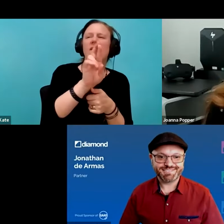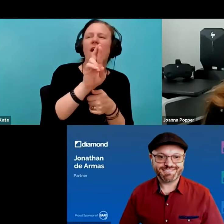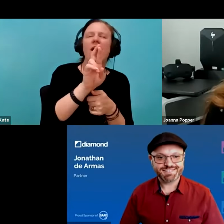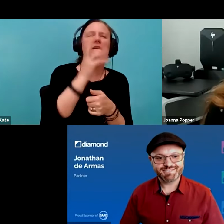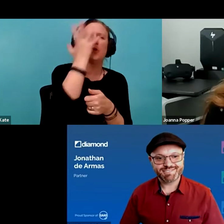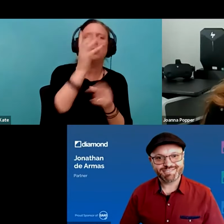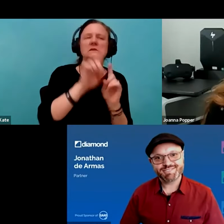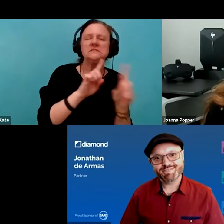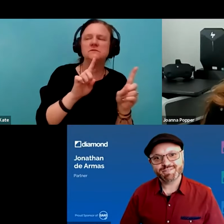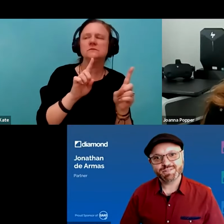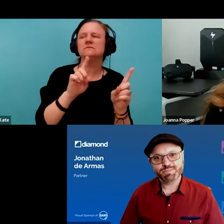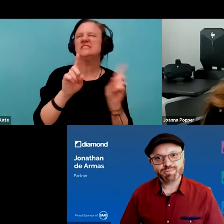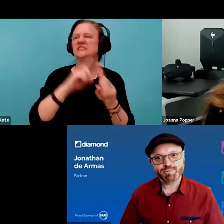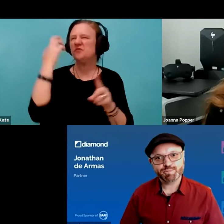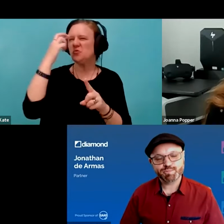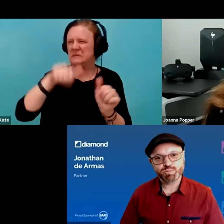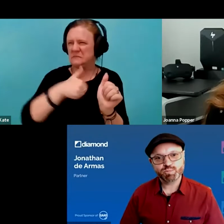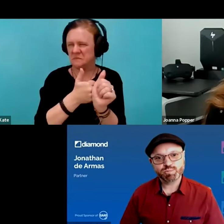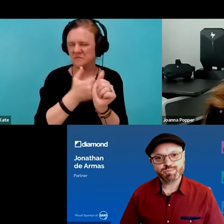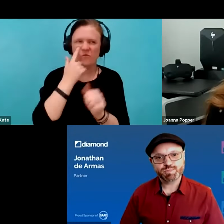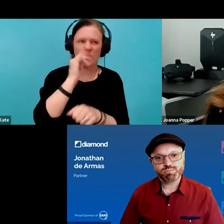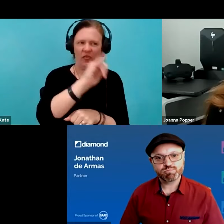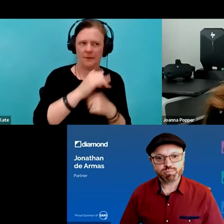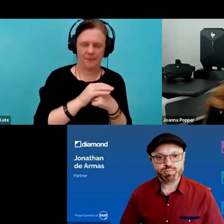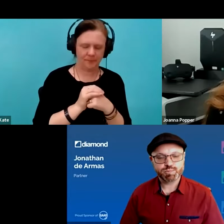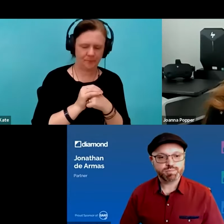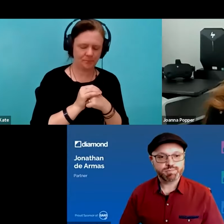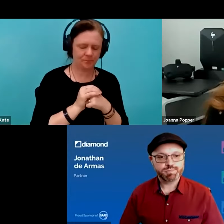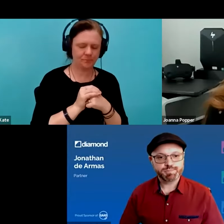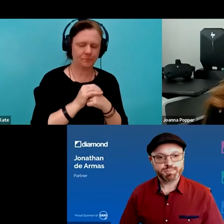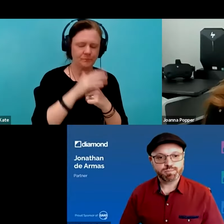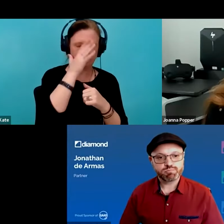you would use virtual reality as a remote collaboration tool. What we've seen those